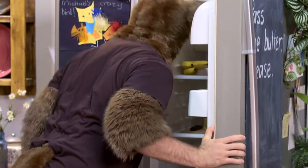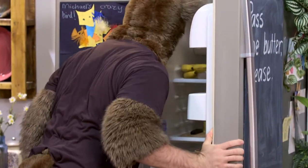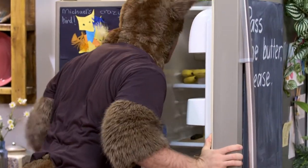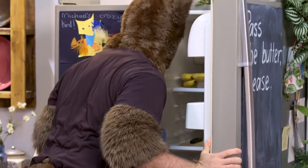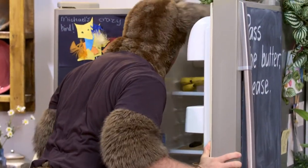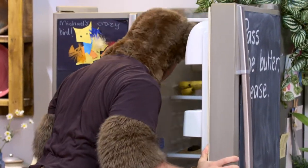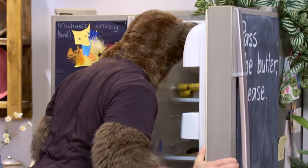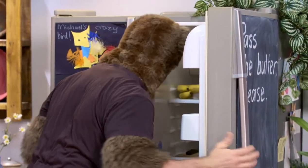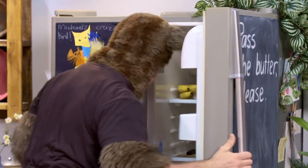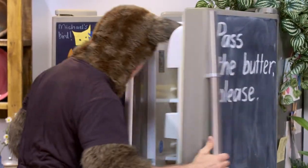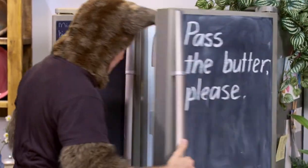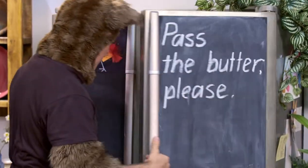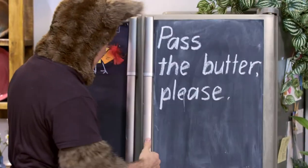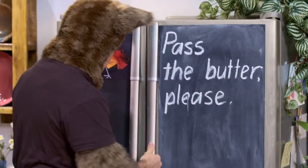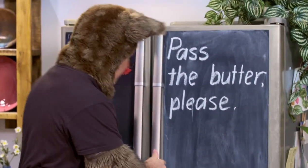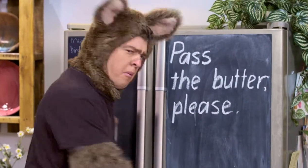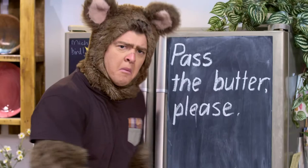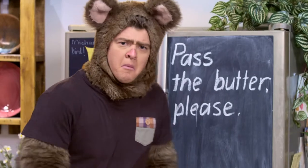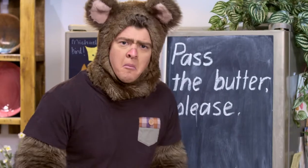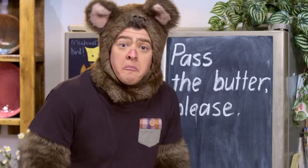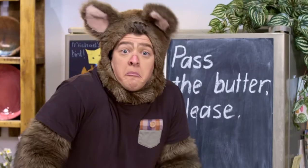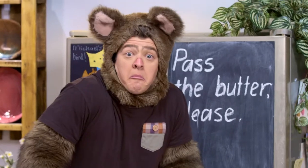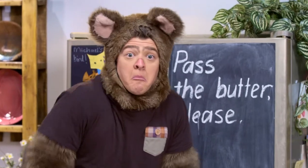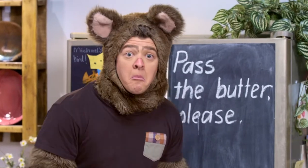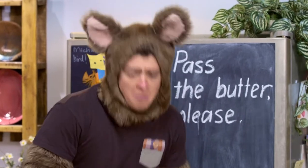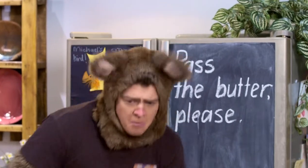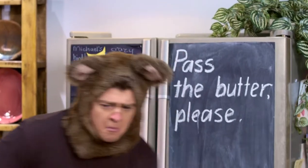Huh? Oh, well.